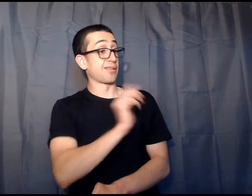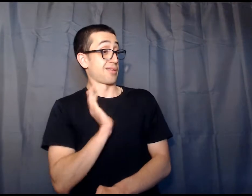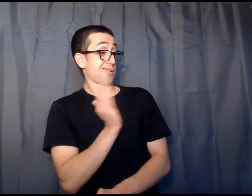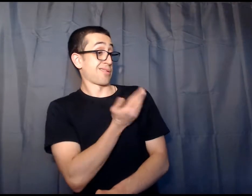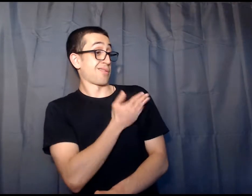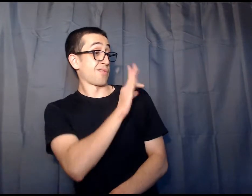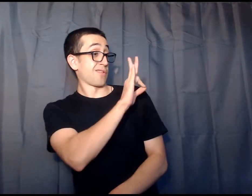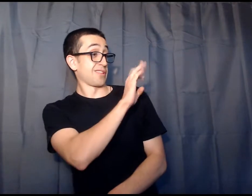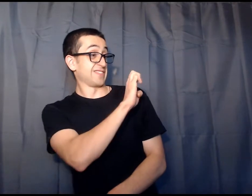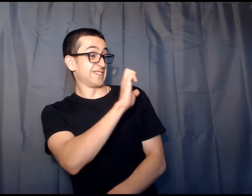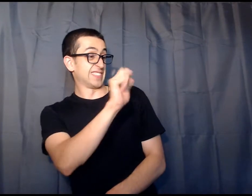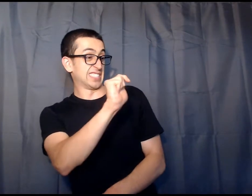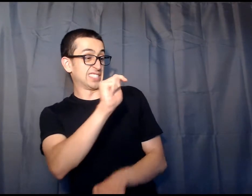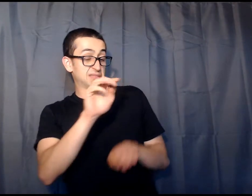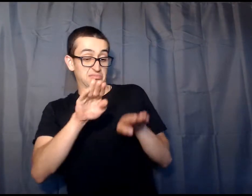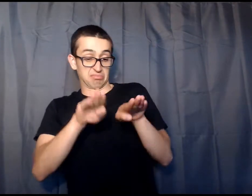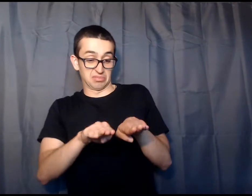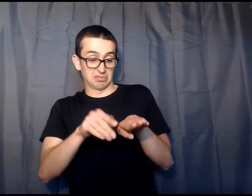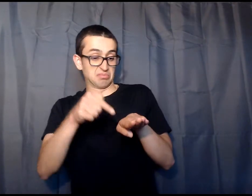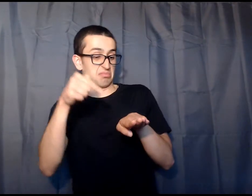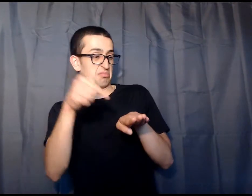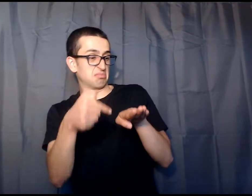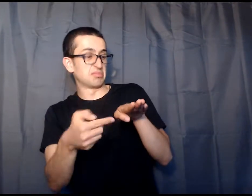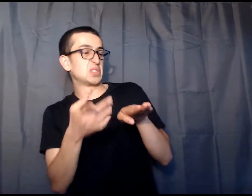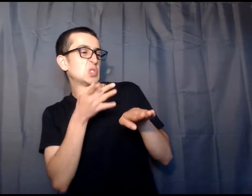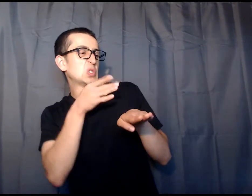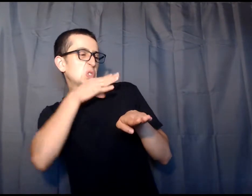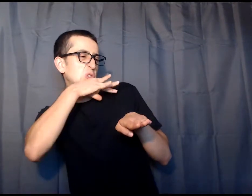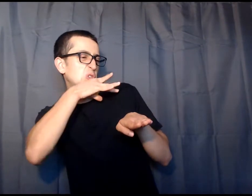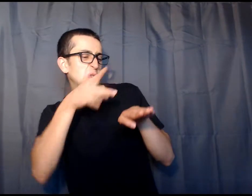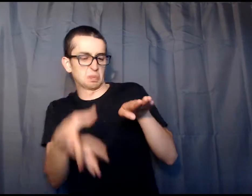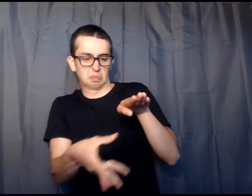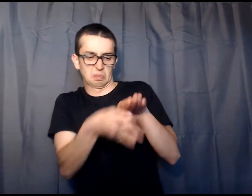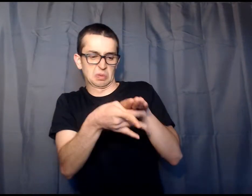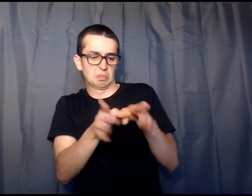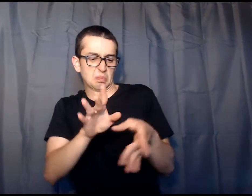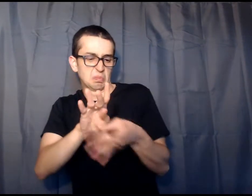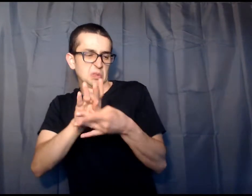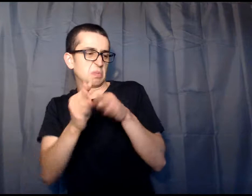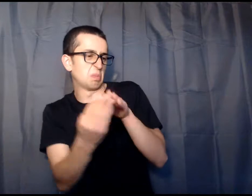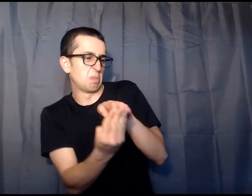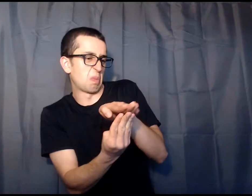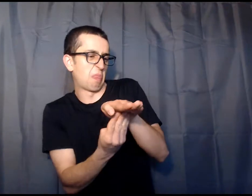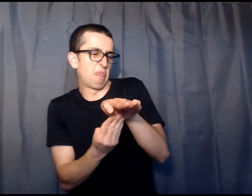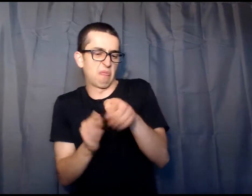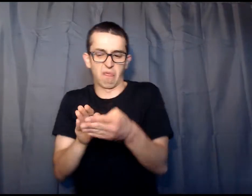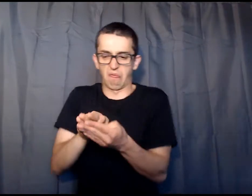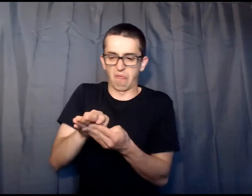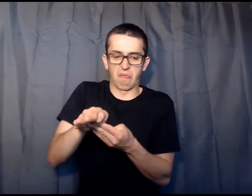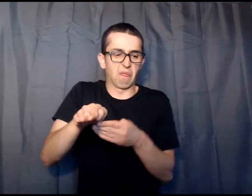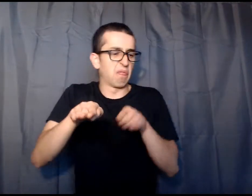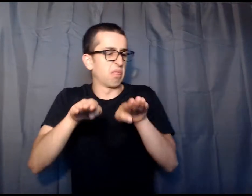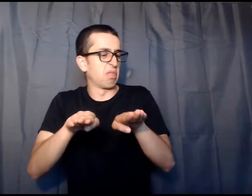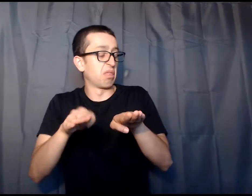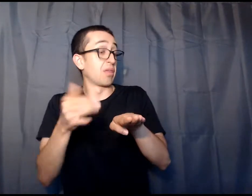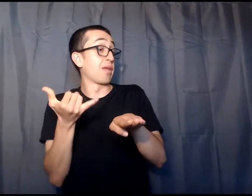'The dust of your town that clings to our feet,